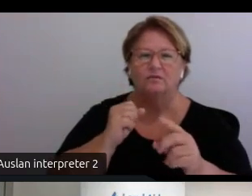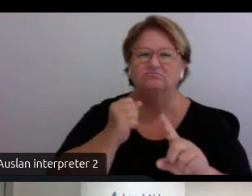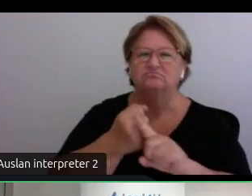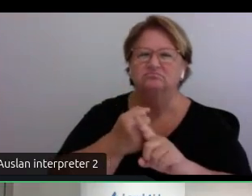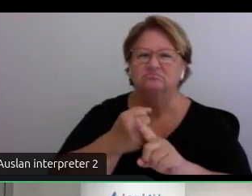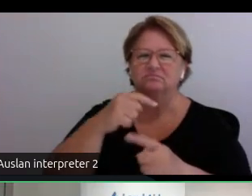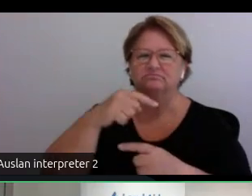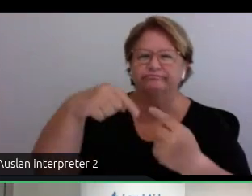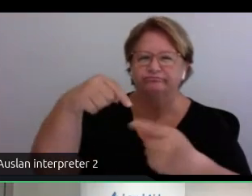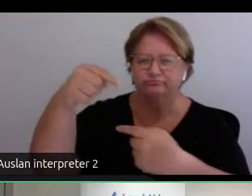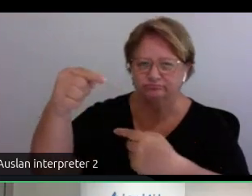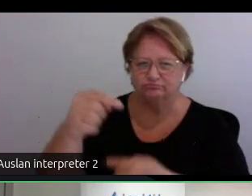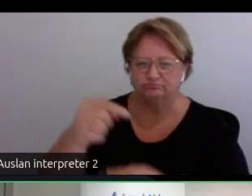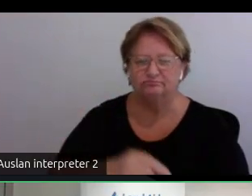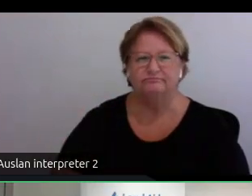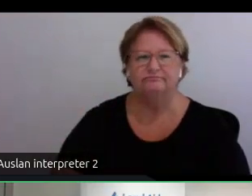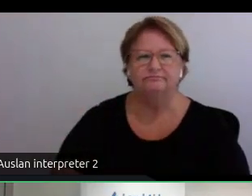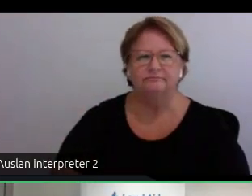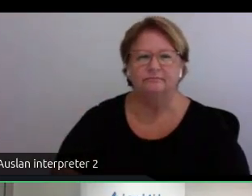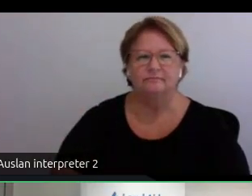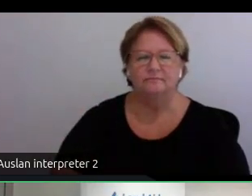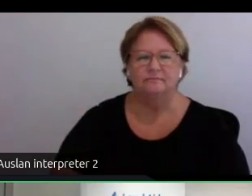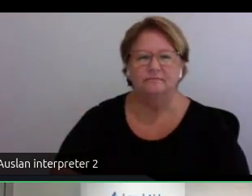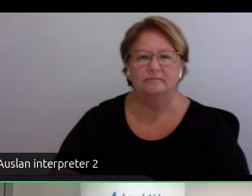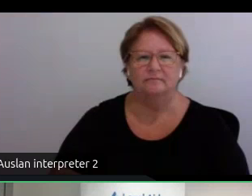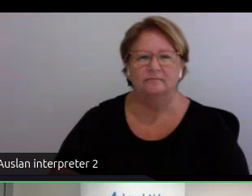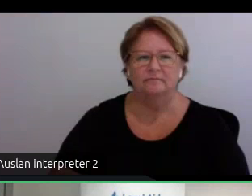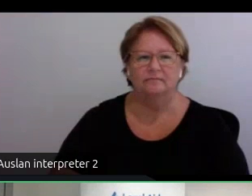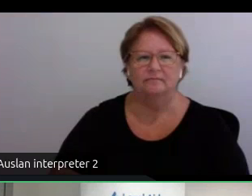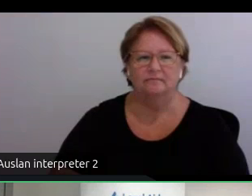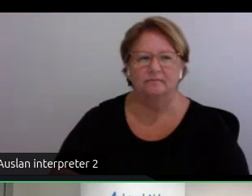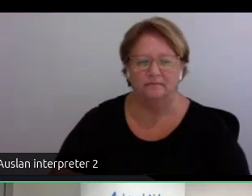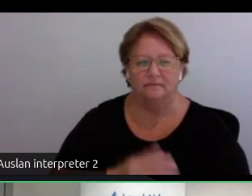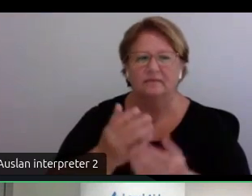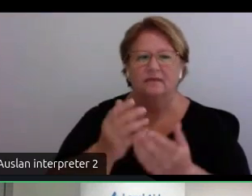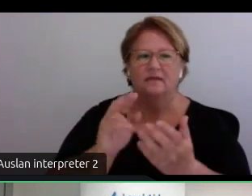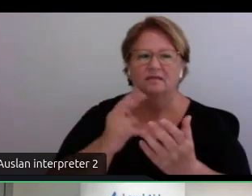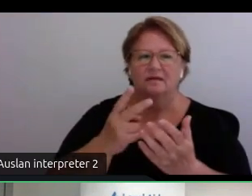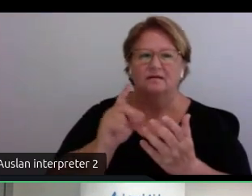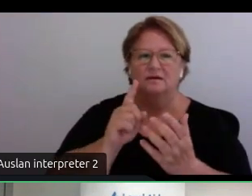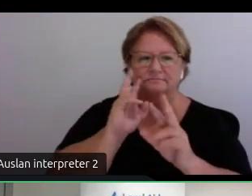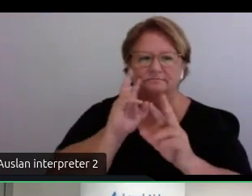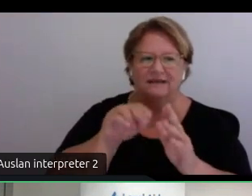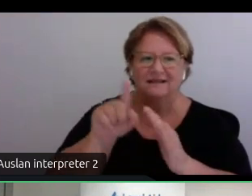impacted by Cyclone Donald and um how we went with seeing George at the recovery centre in central